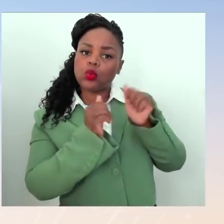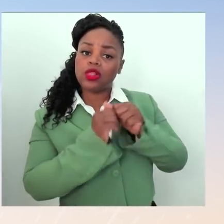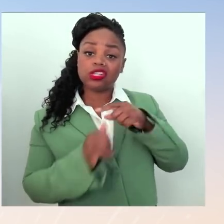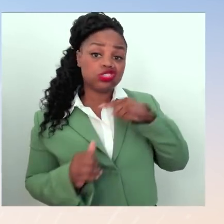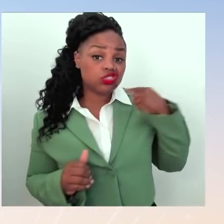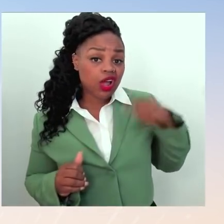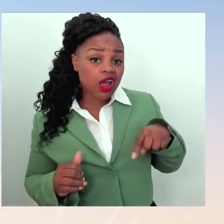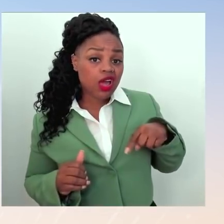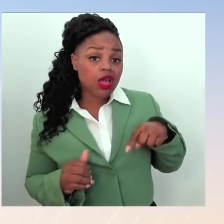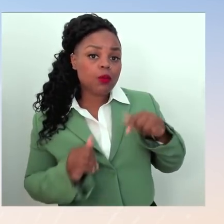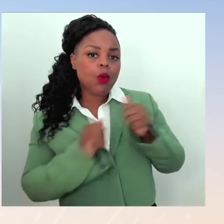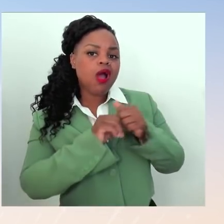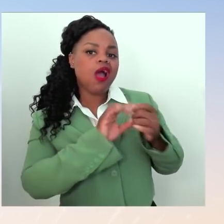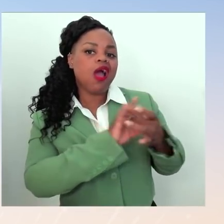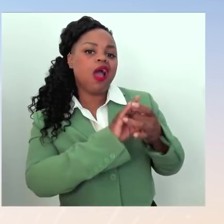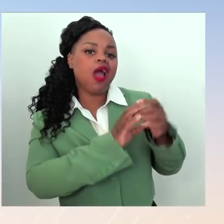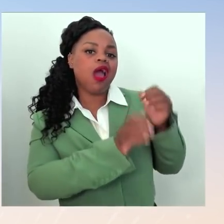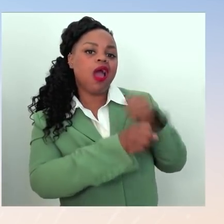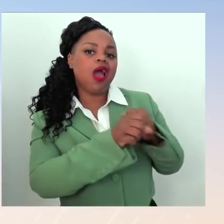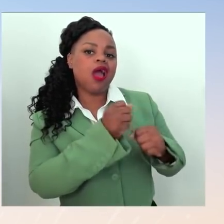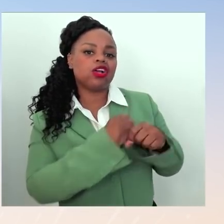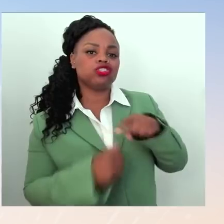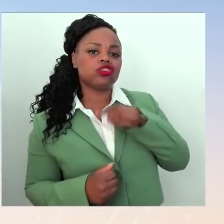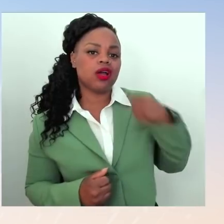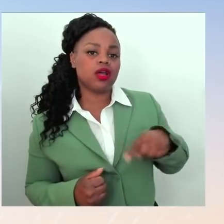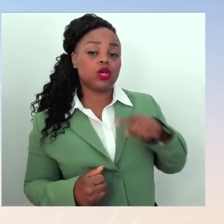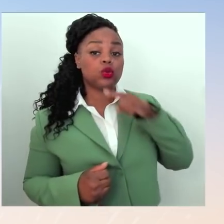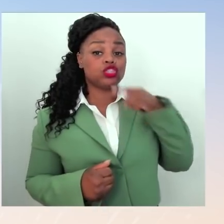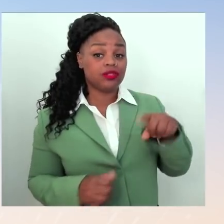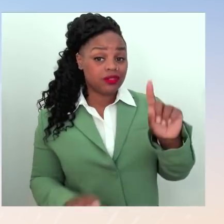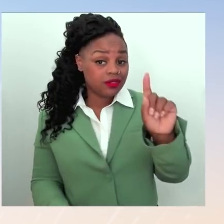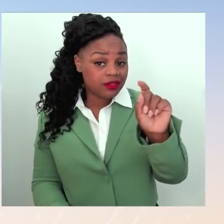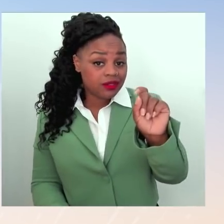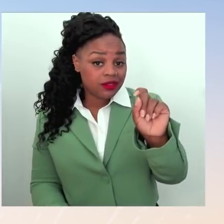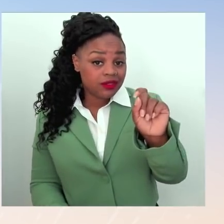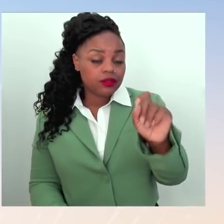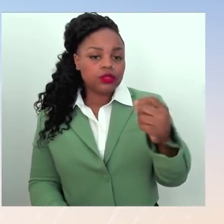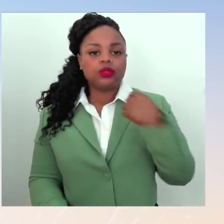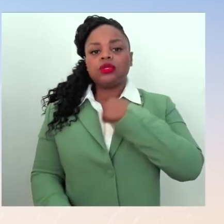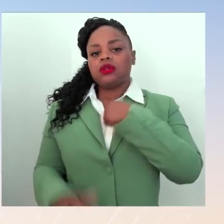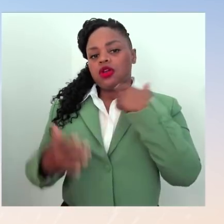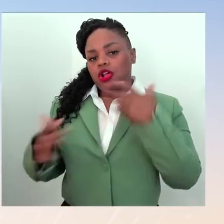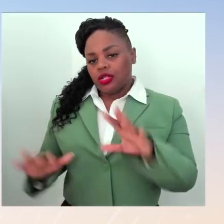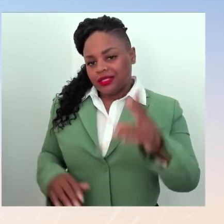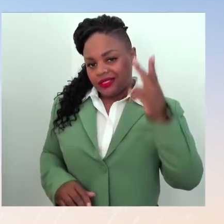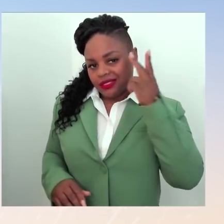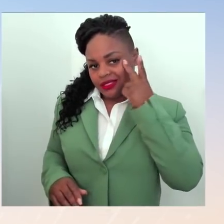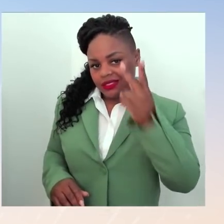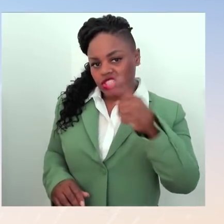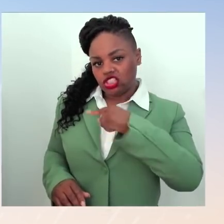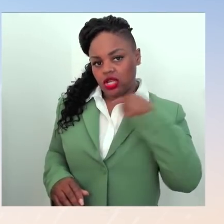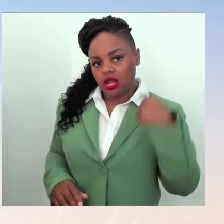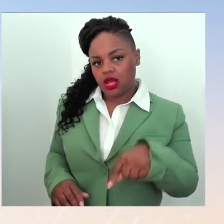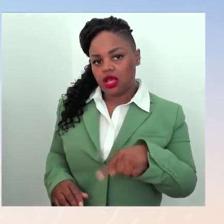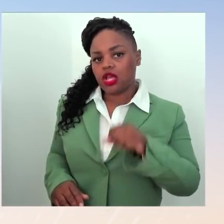them moving a little bit closer together or closer together. What is true on the economic front, though, is that the G7 alone --